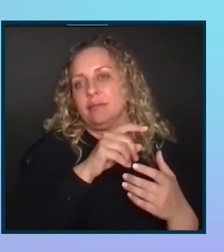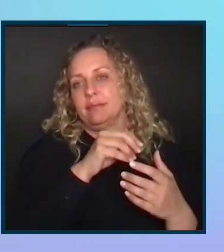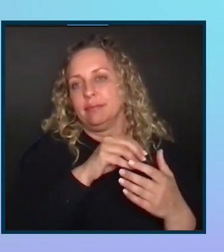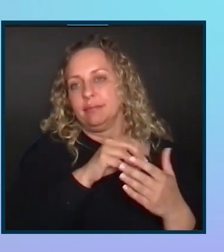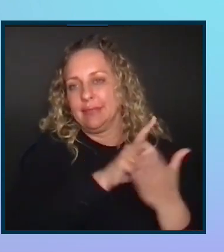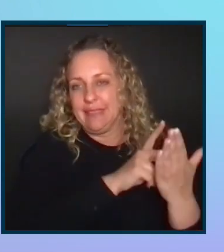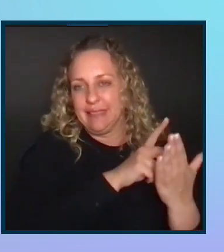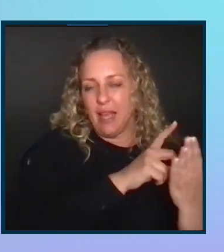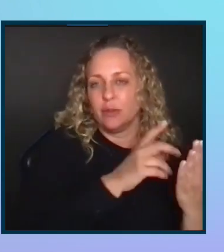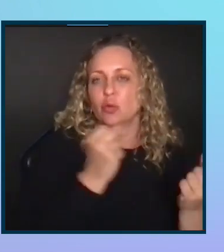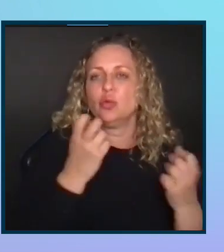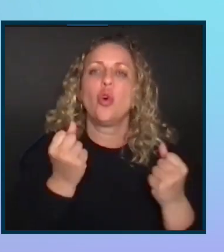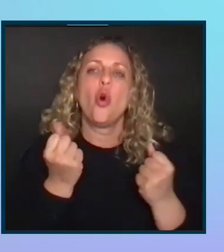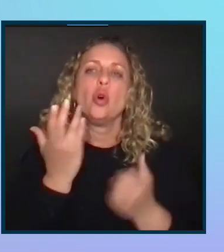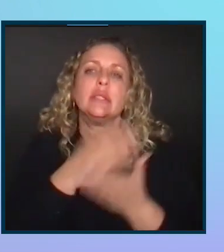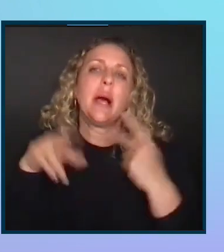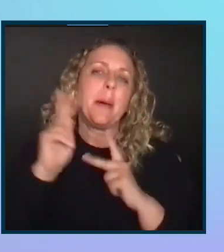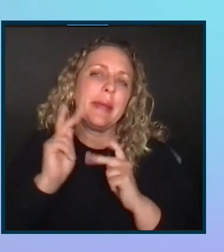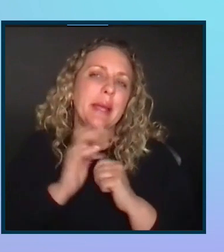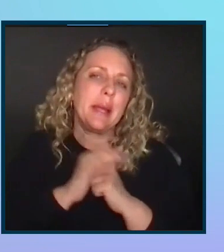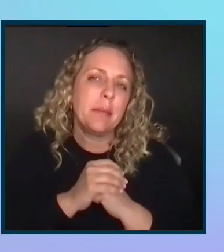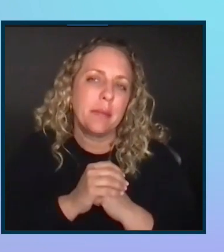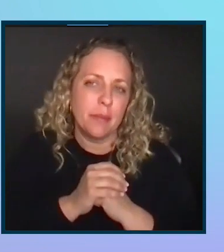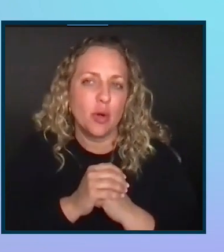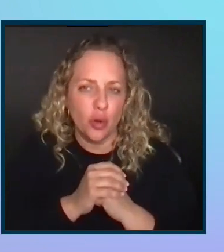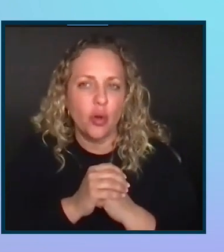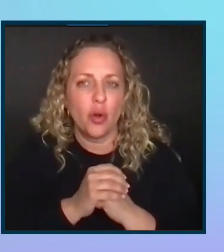And, enough people in the education arena that are men,